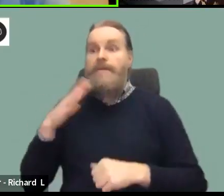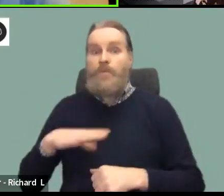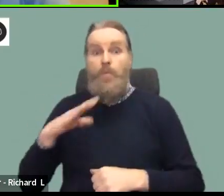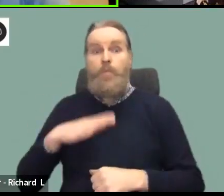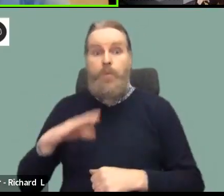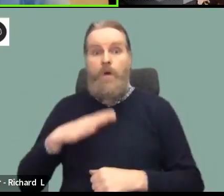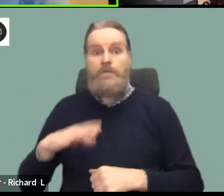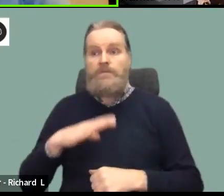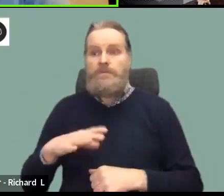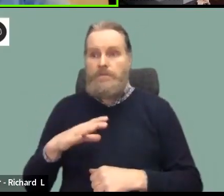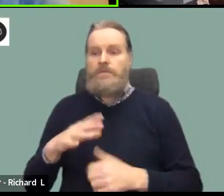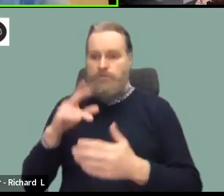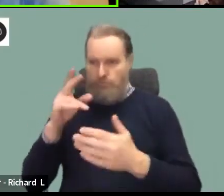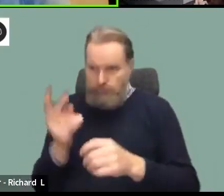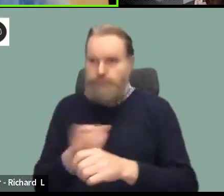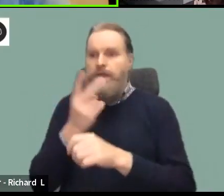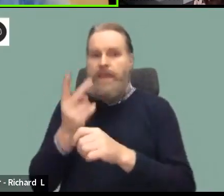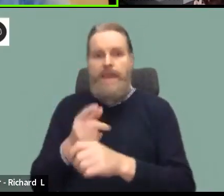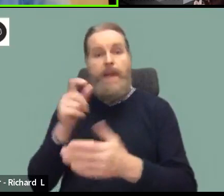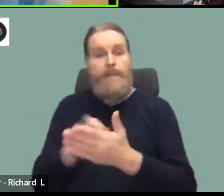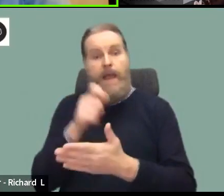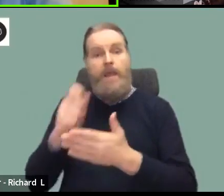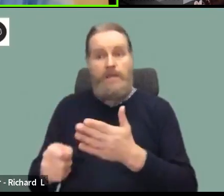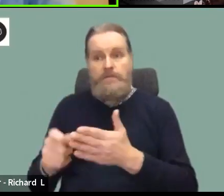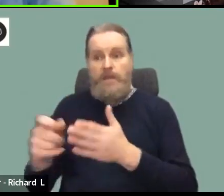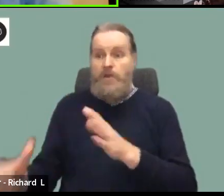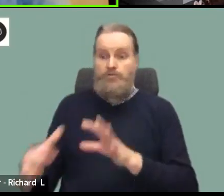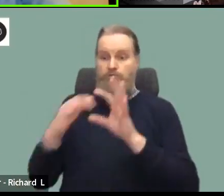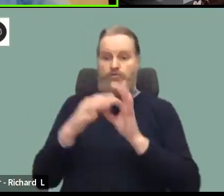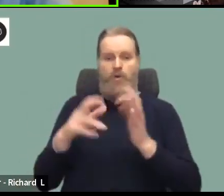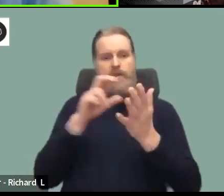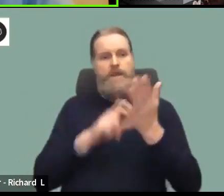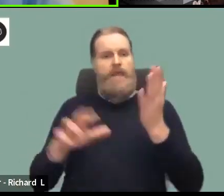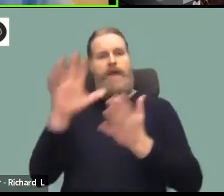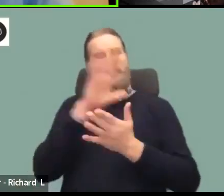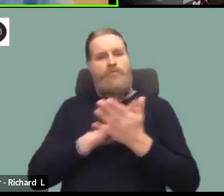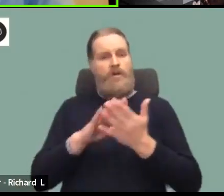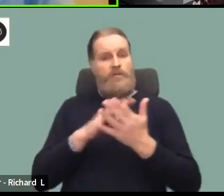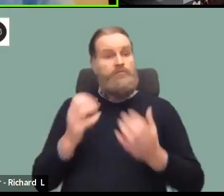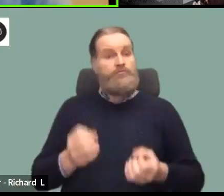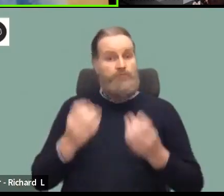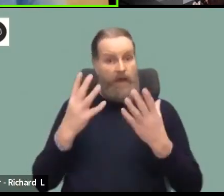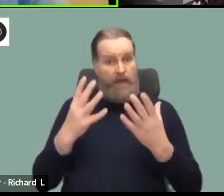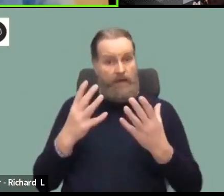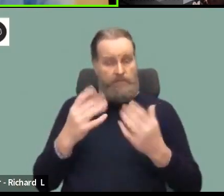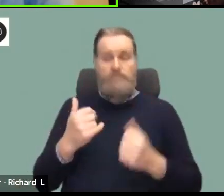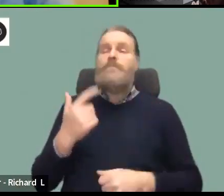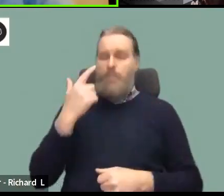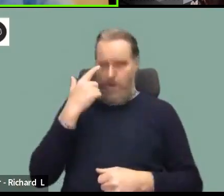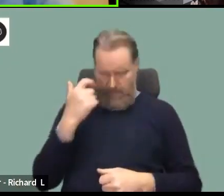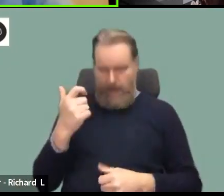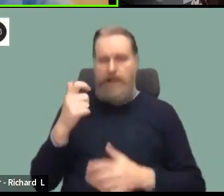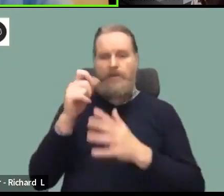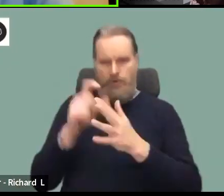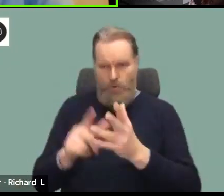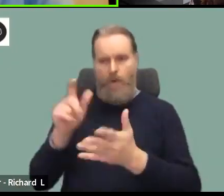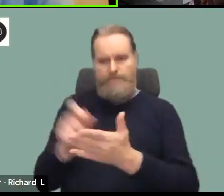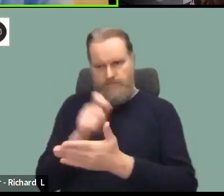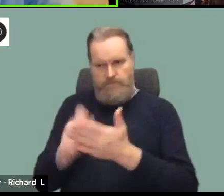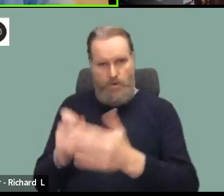missed out. t wants to know be considered t wants to know be considered to be reevaluated to join the Nash be reevaluated to join the National action that we're going to be taken. then then a submission can be put